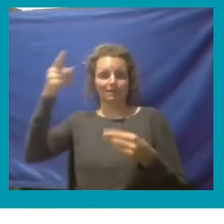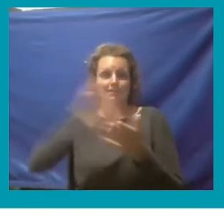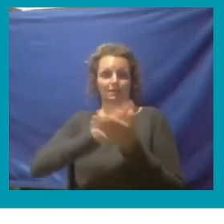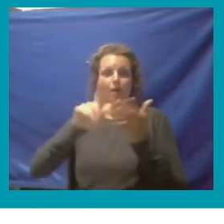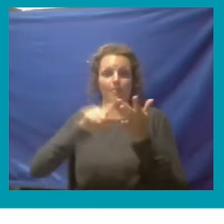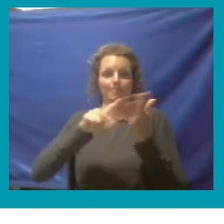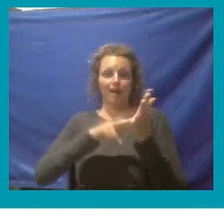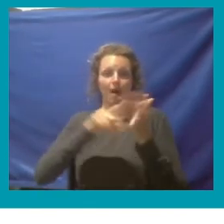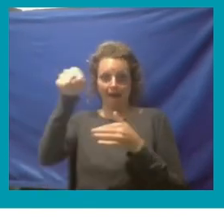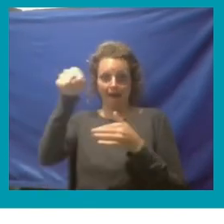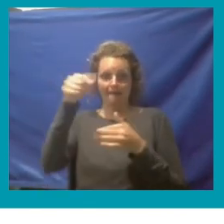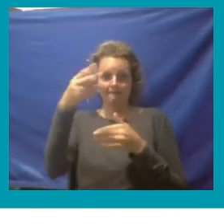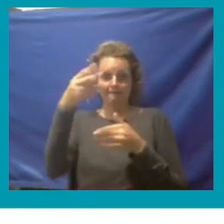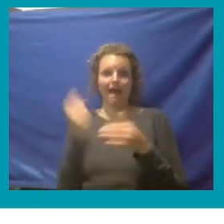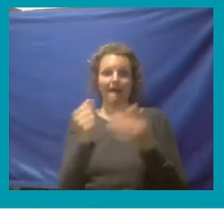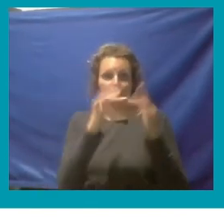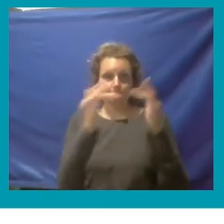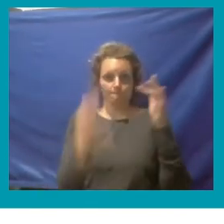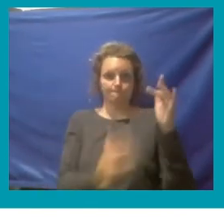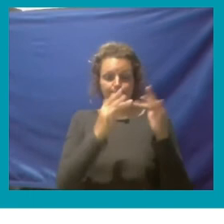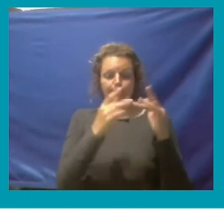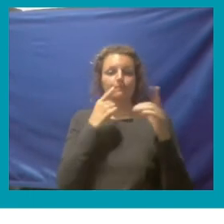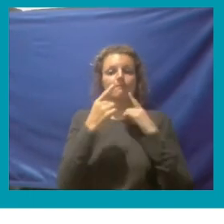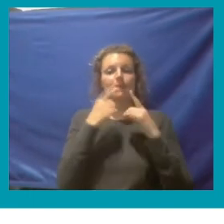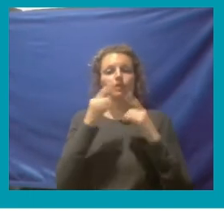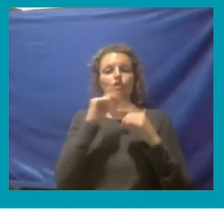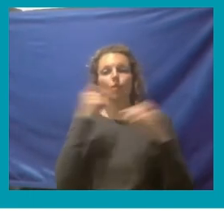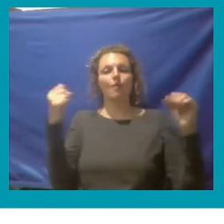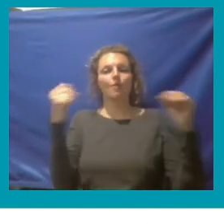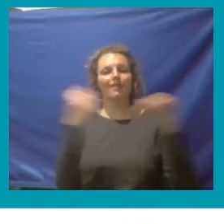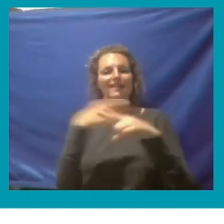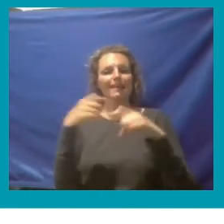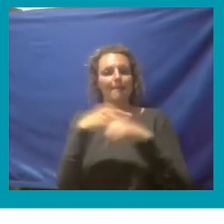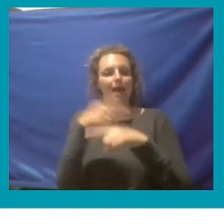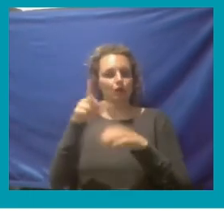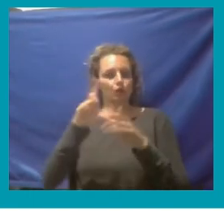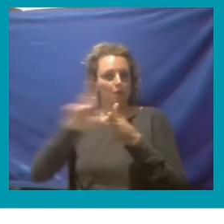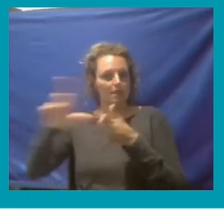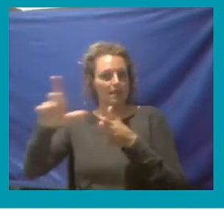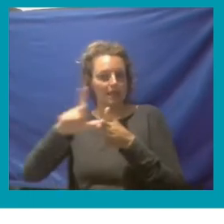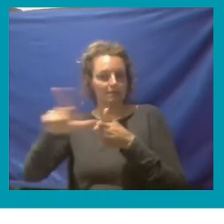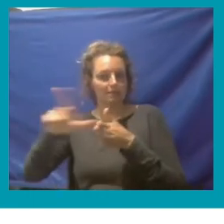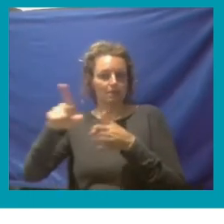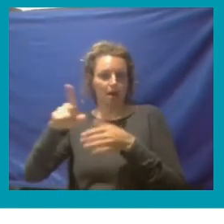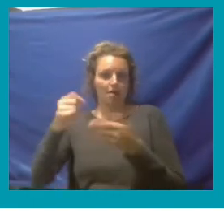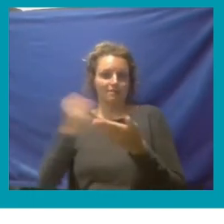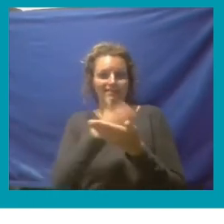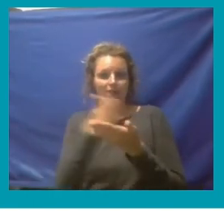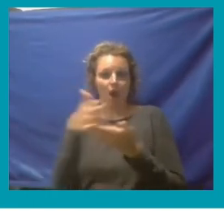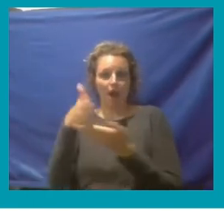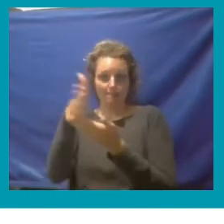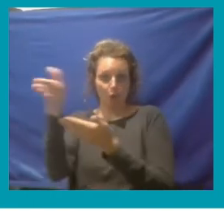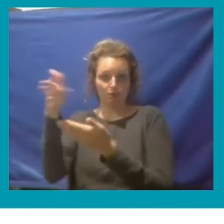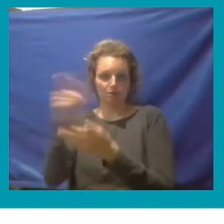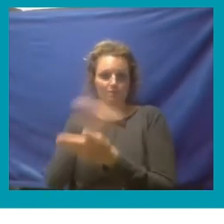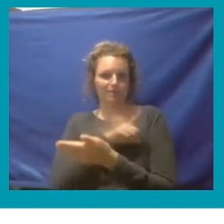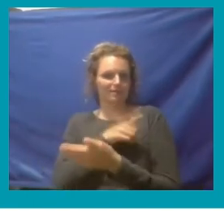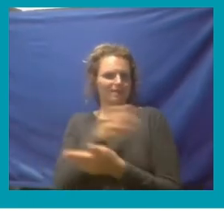And signposting some of those 'cause there's quite a few programs up in Scotland. Where, they're actually pairing with employers